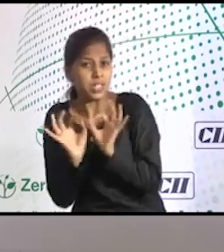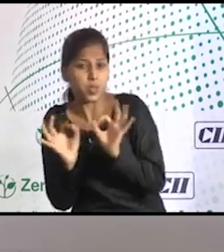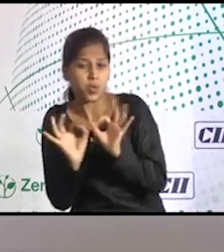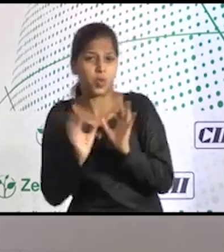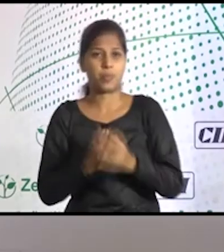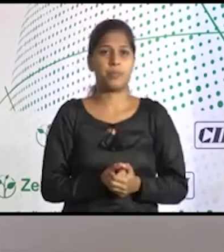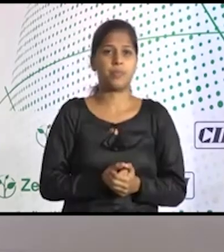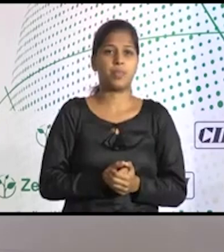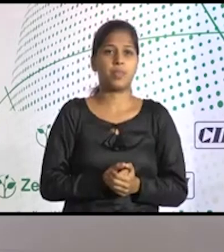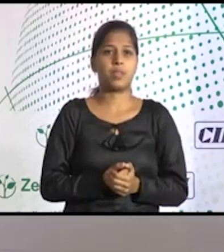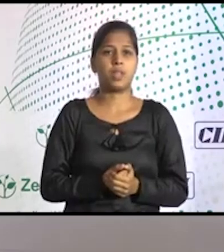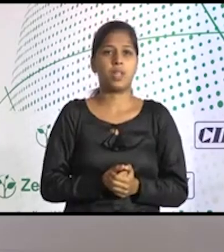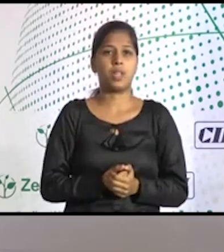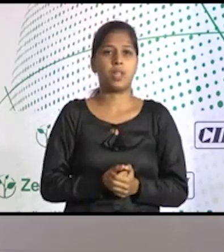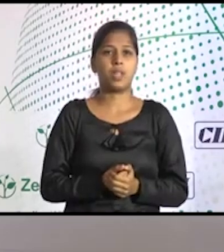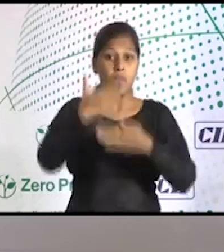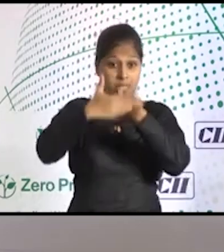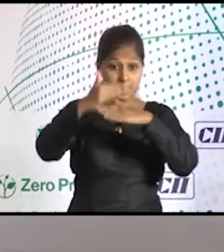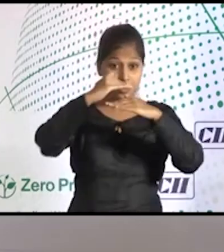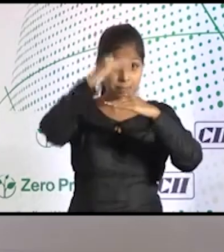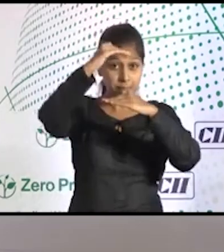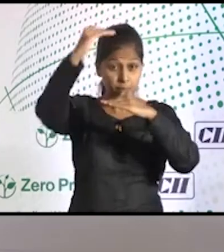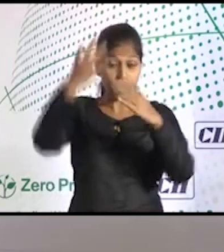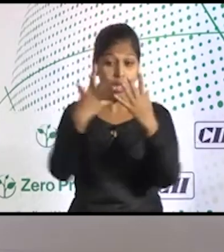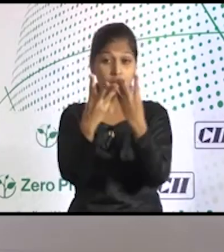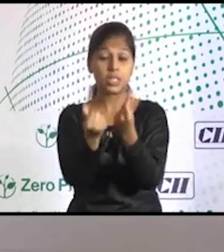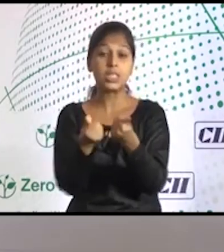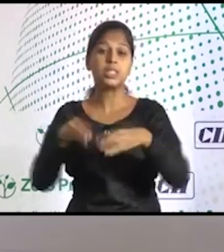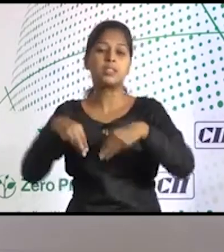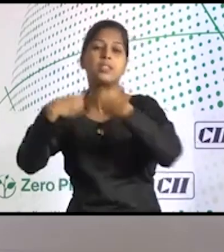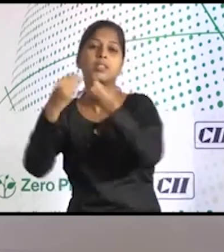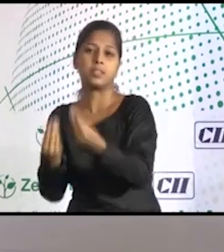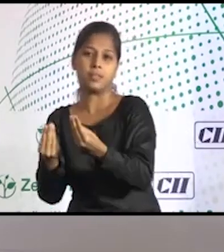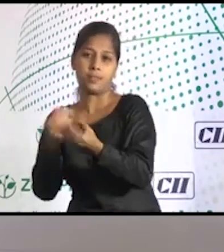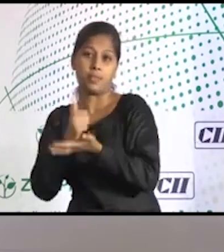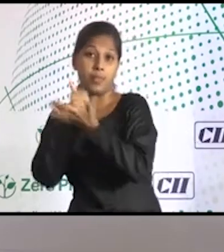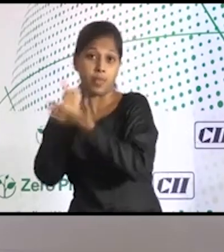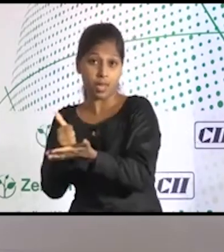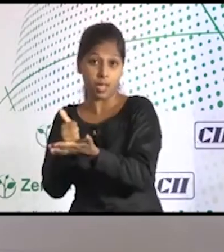we are continuing to build solutions and services that exclude them